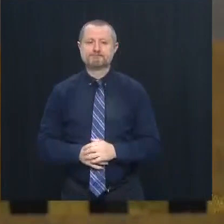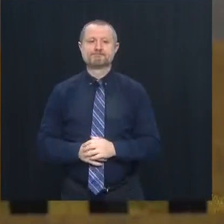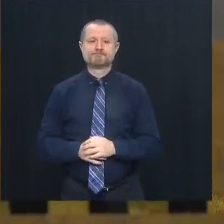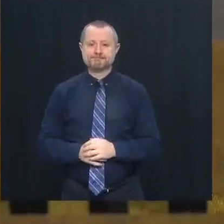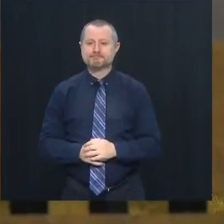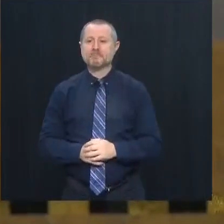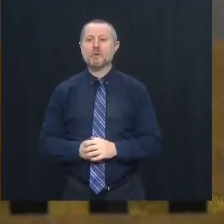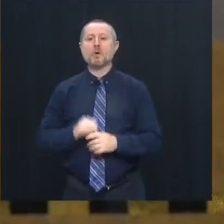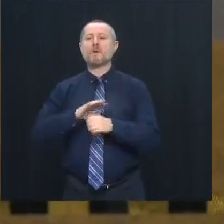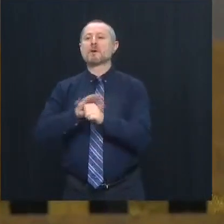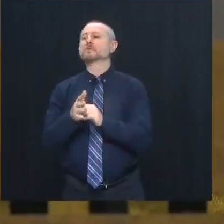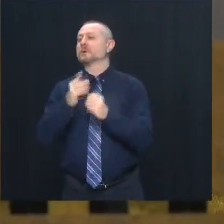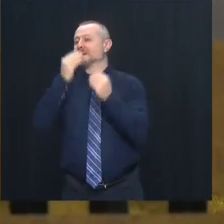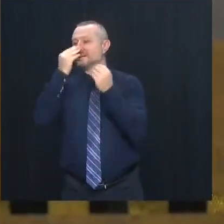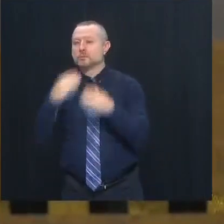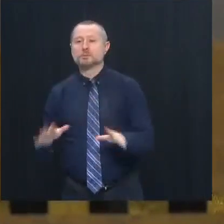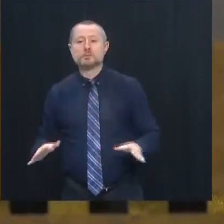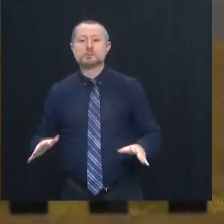UNLESS EVERYONE IS PROTECTED NO